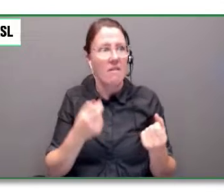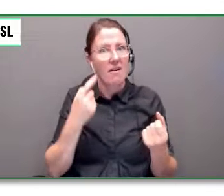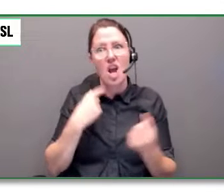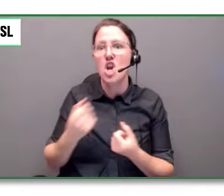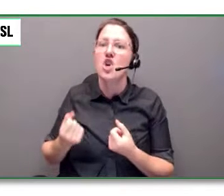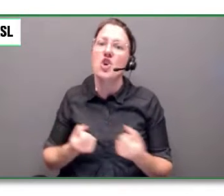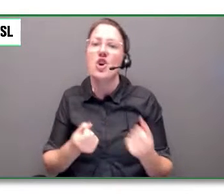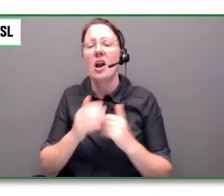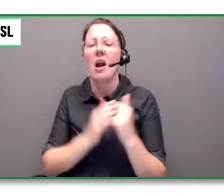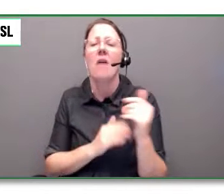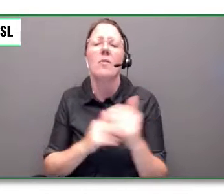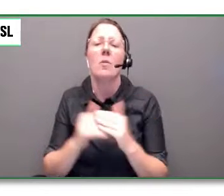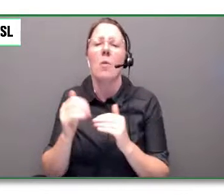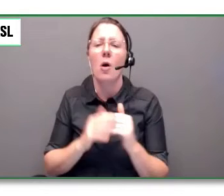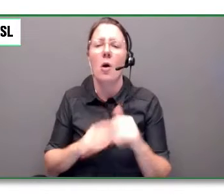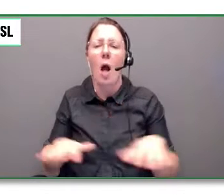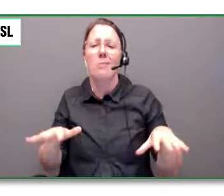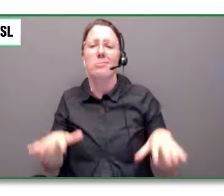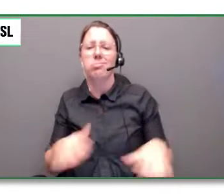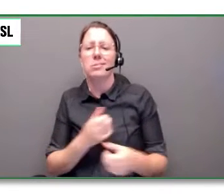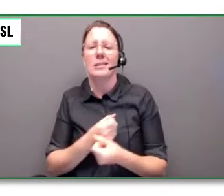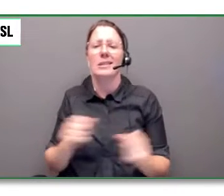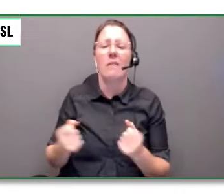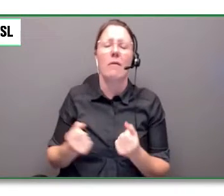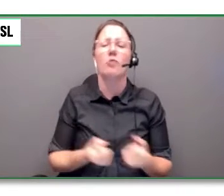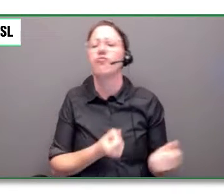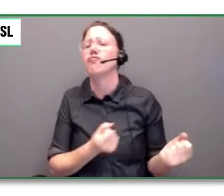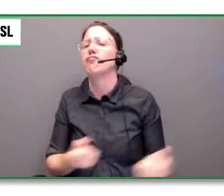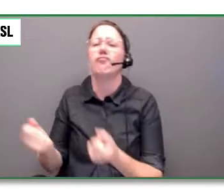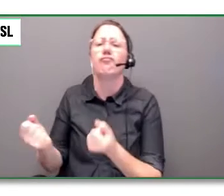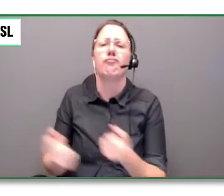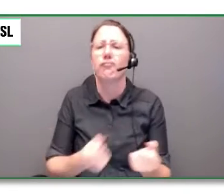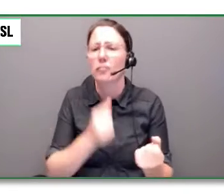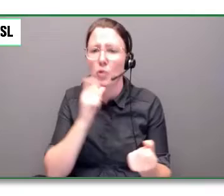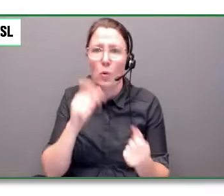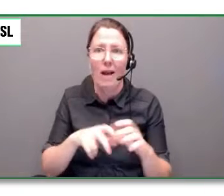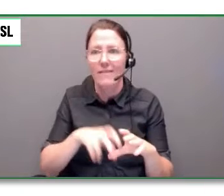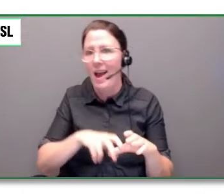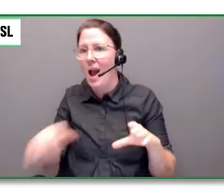every nook and corner of the national parks?" So really equating